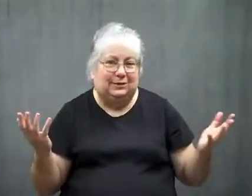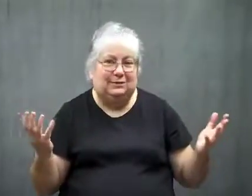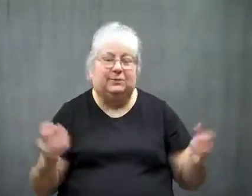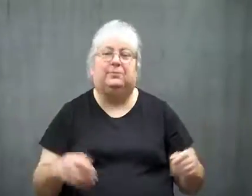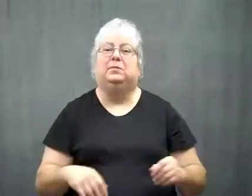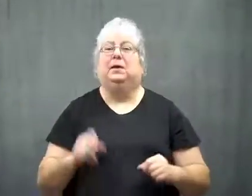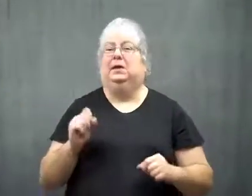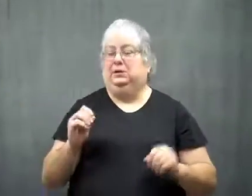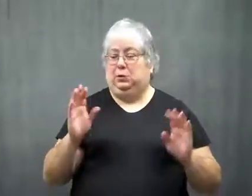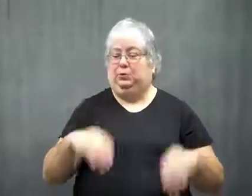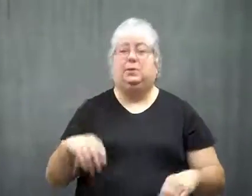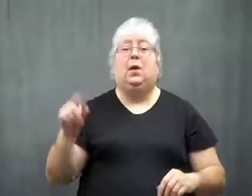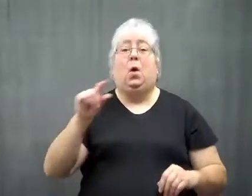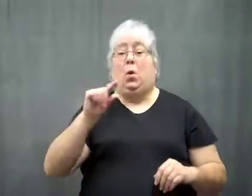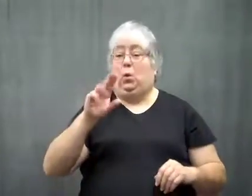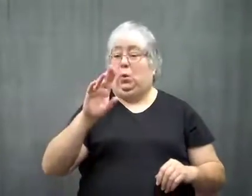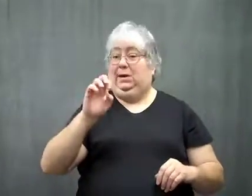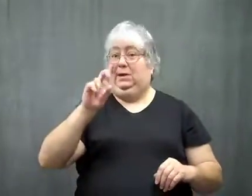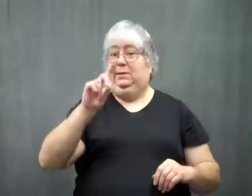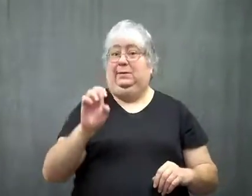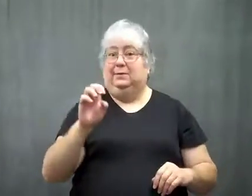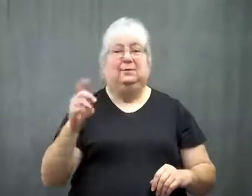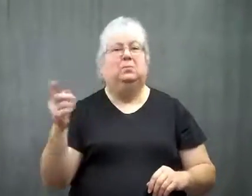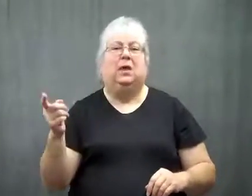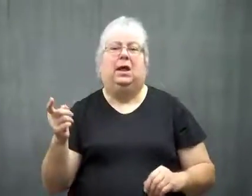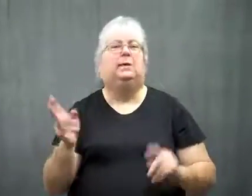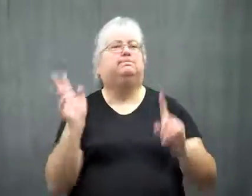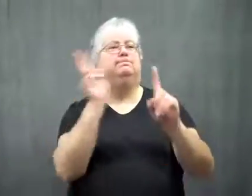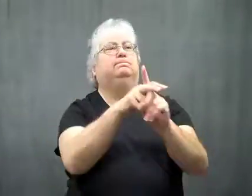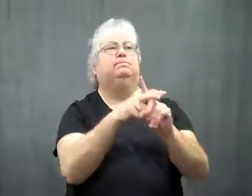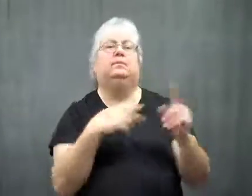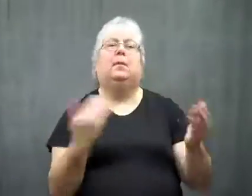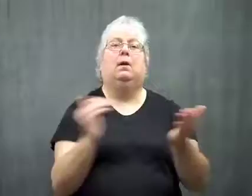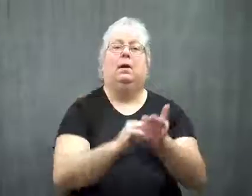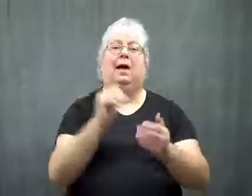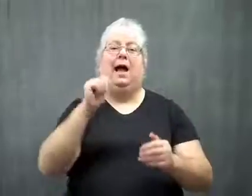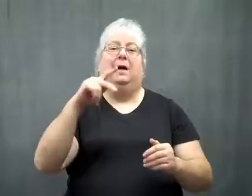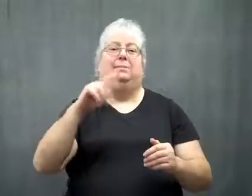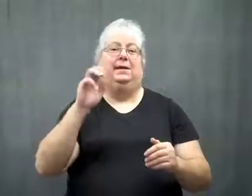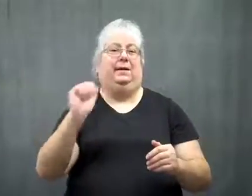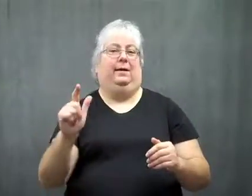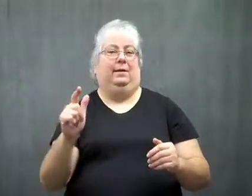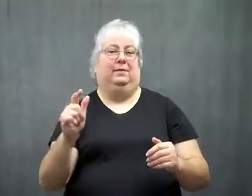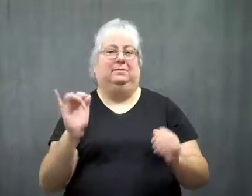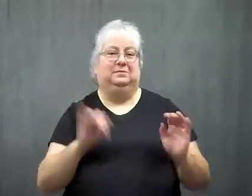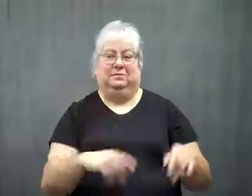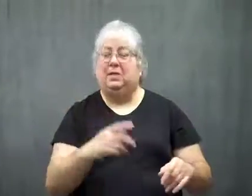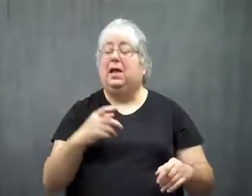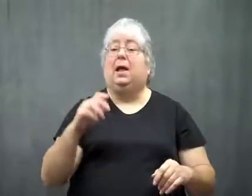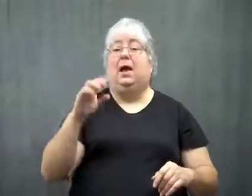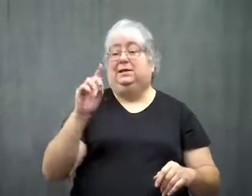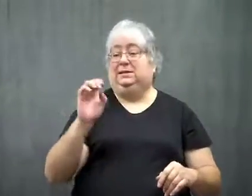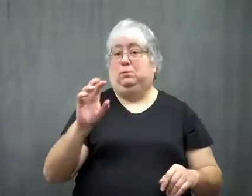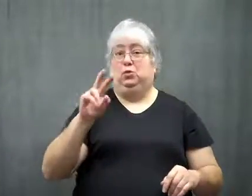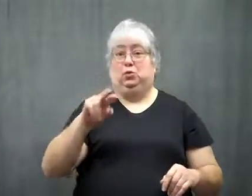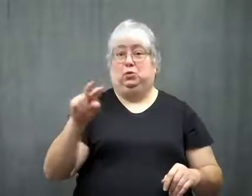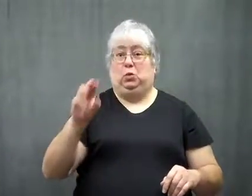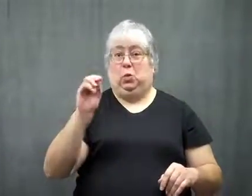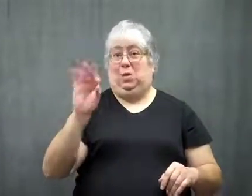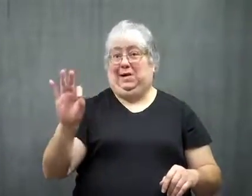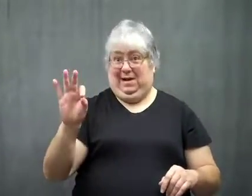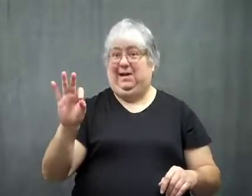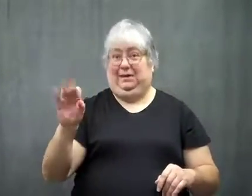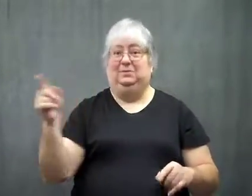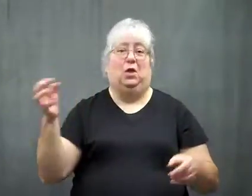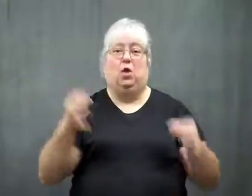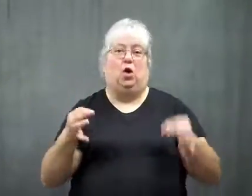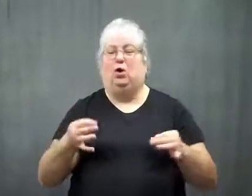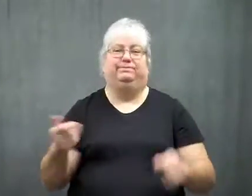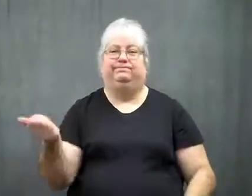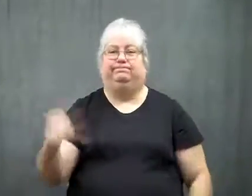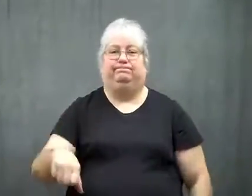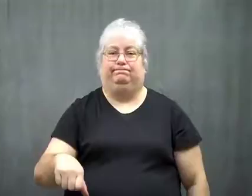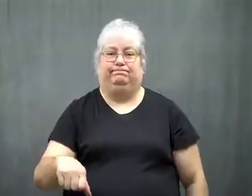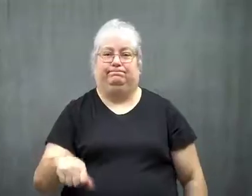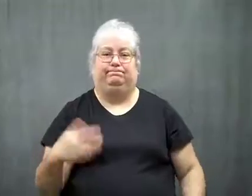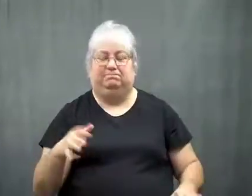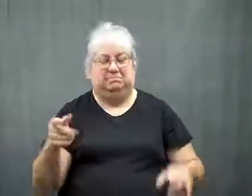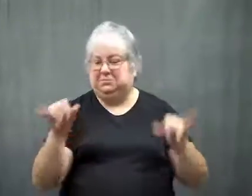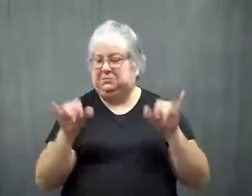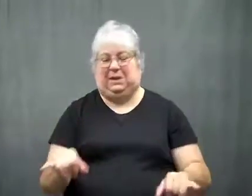In the meantime, Guede had filed an appeal.